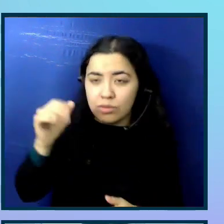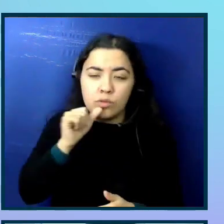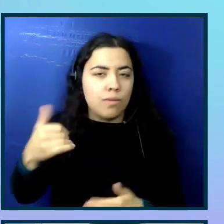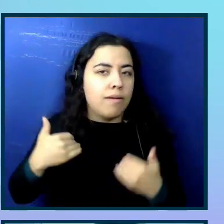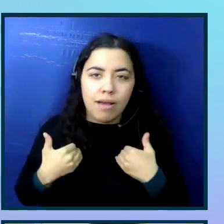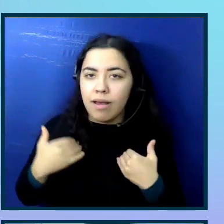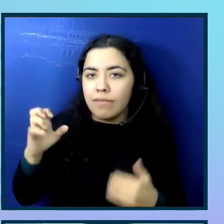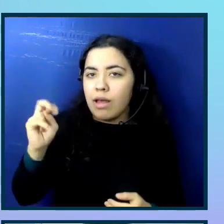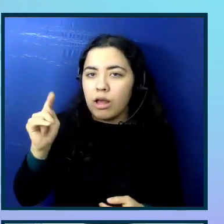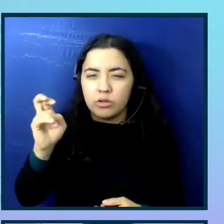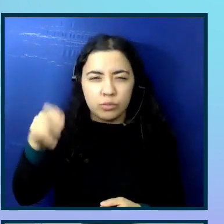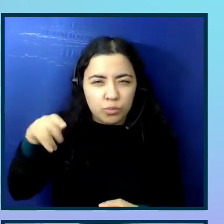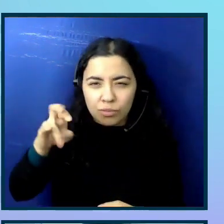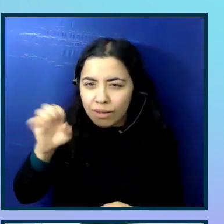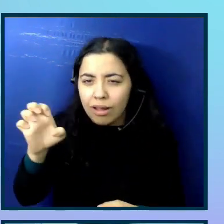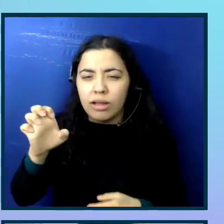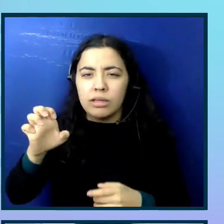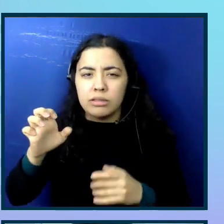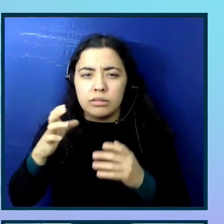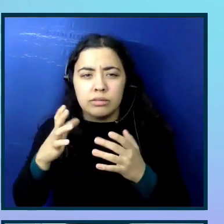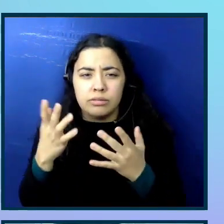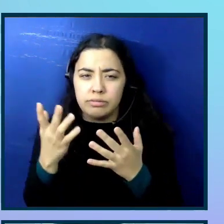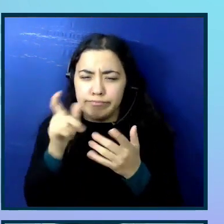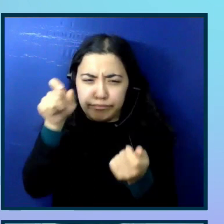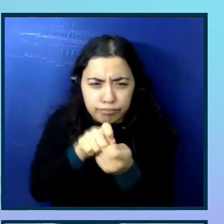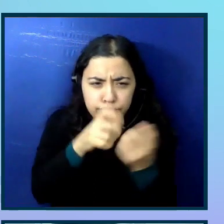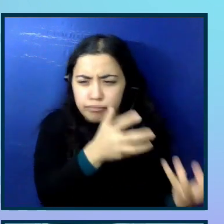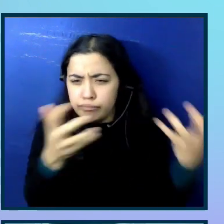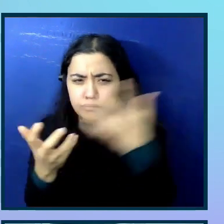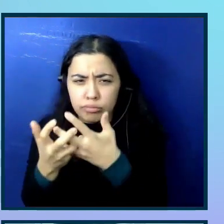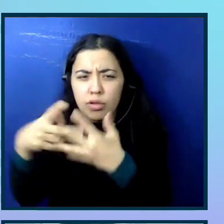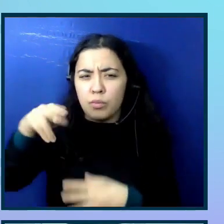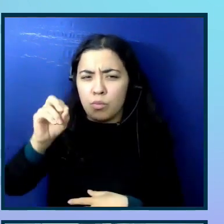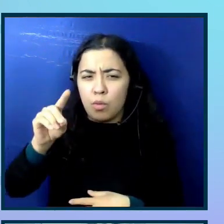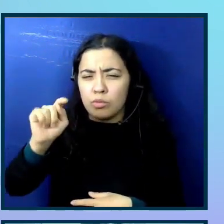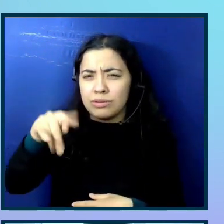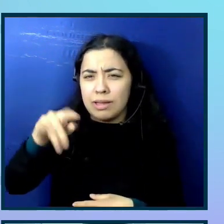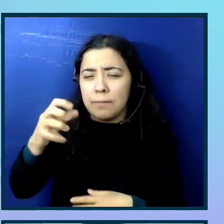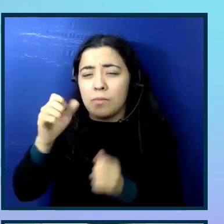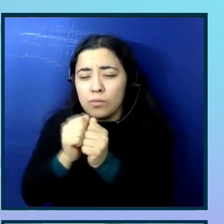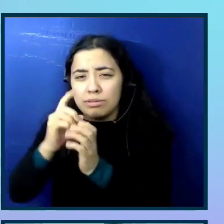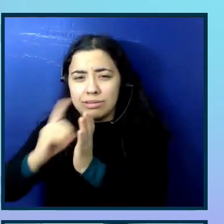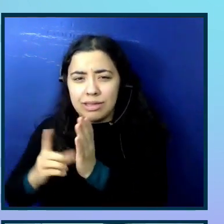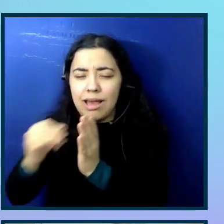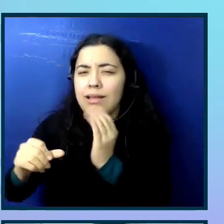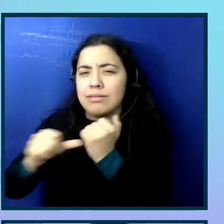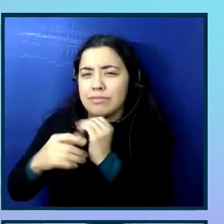at scale design and prototyping tools that support use with assistive technologies, which makes it really hard to get feedback